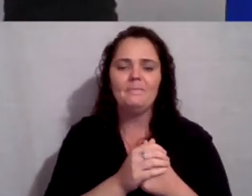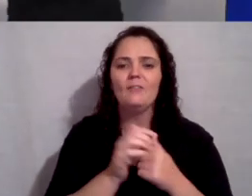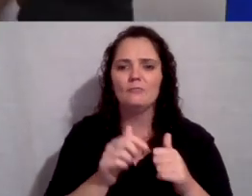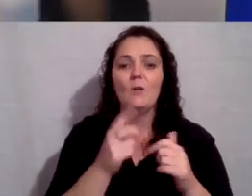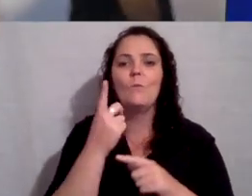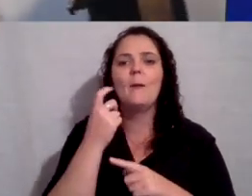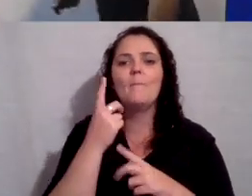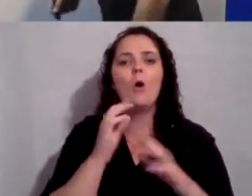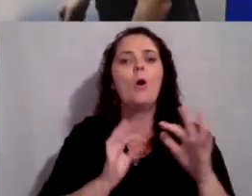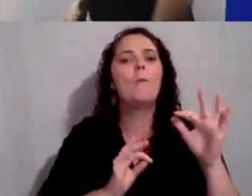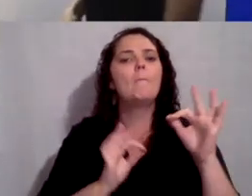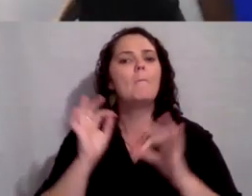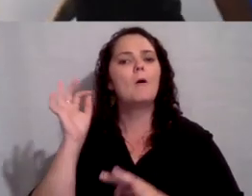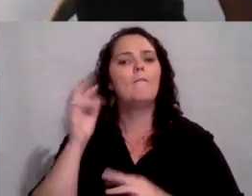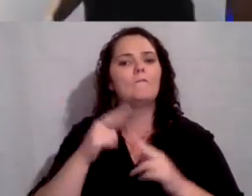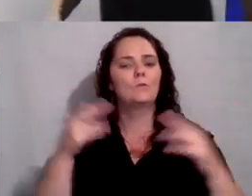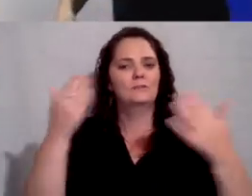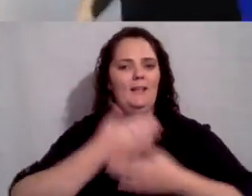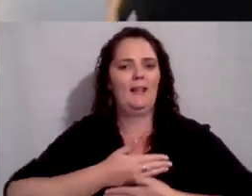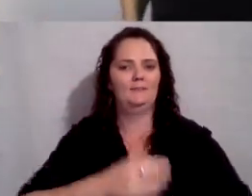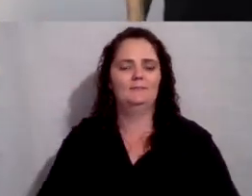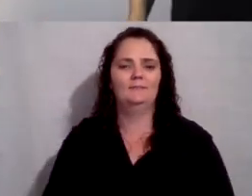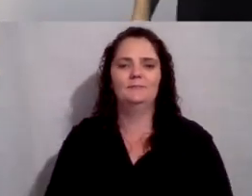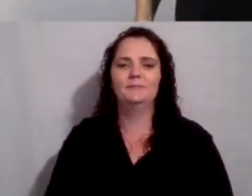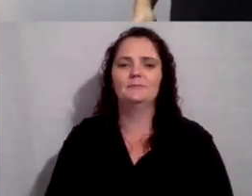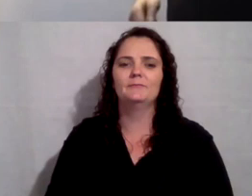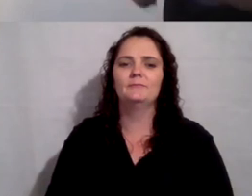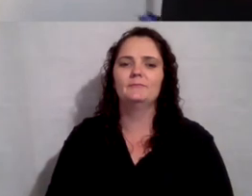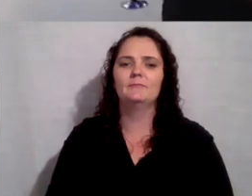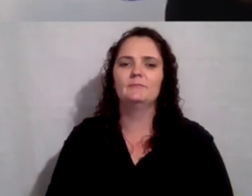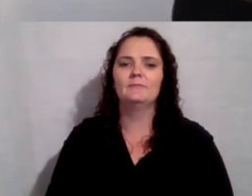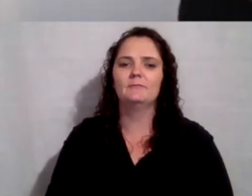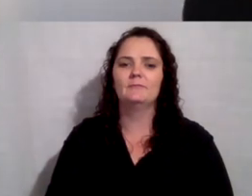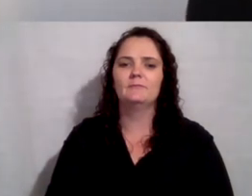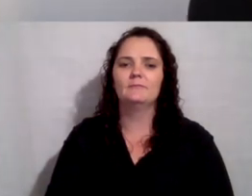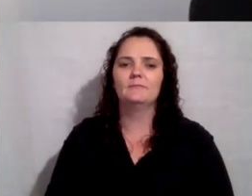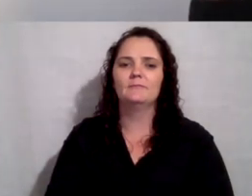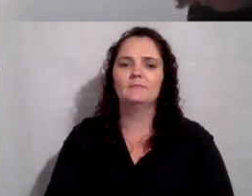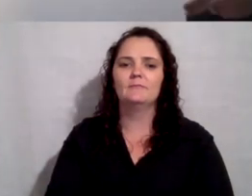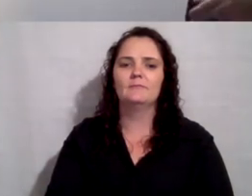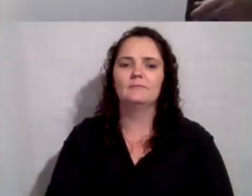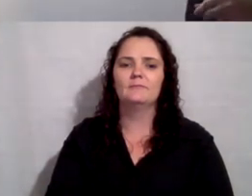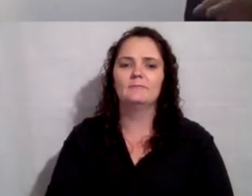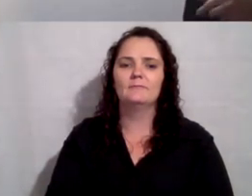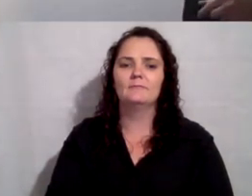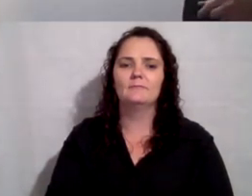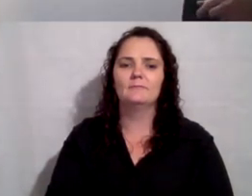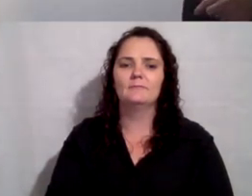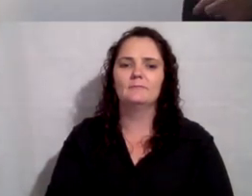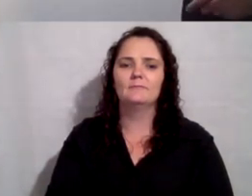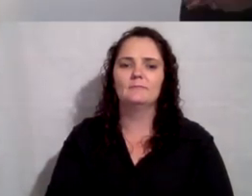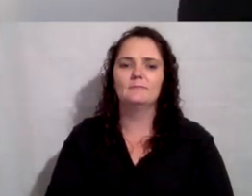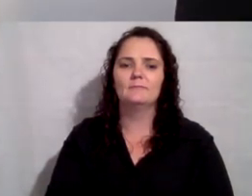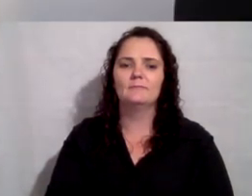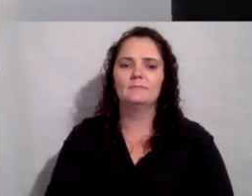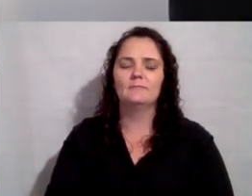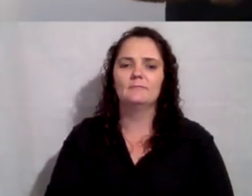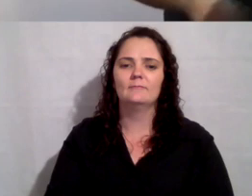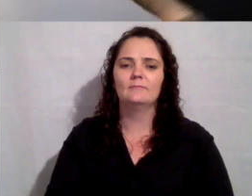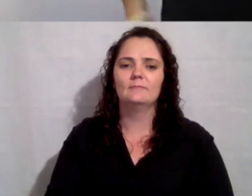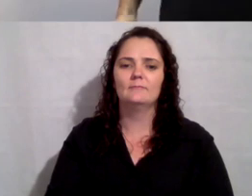evening y'all Alright